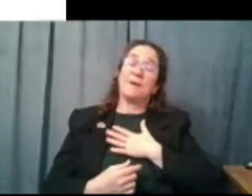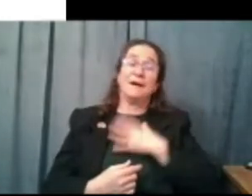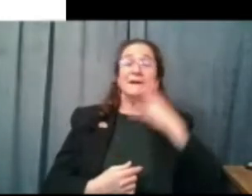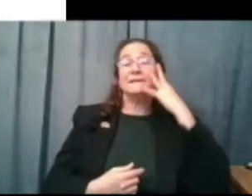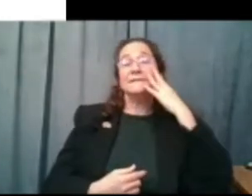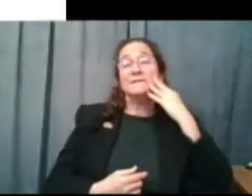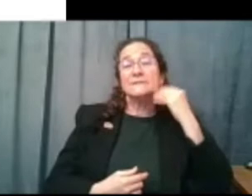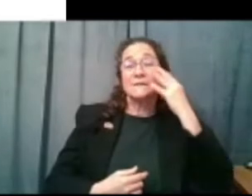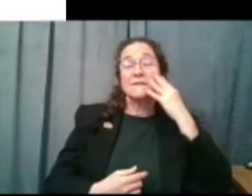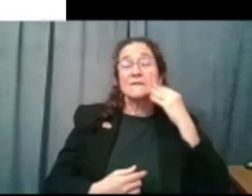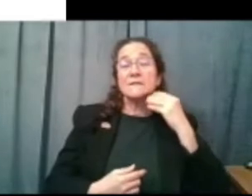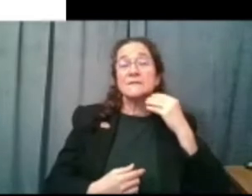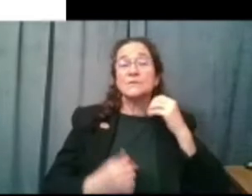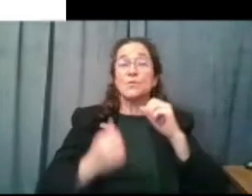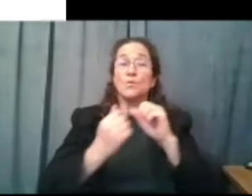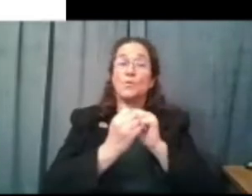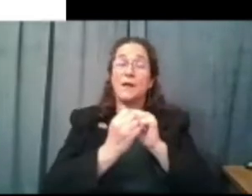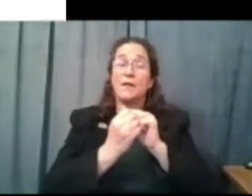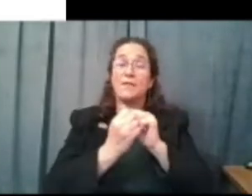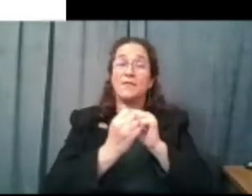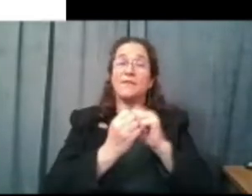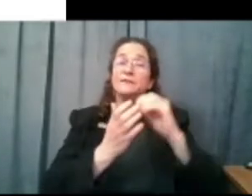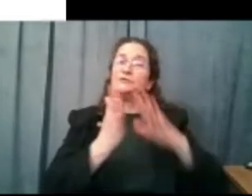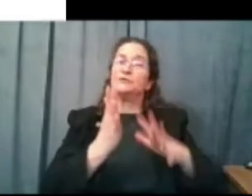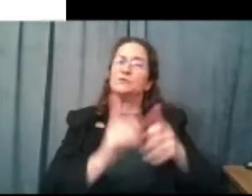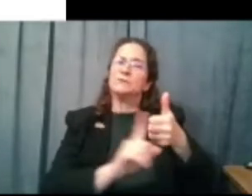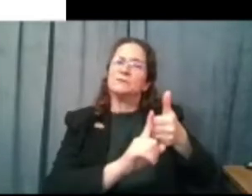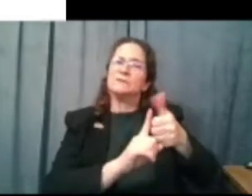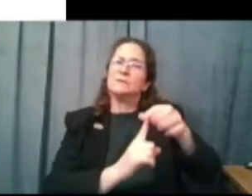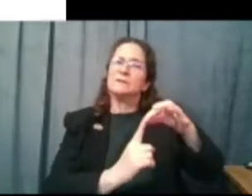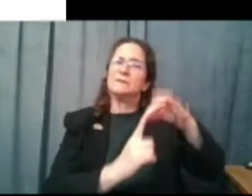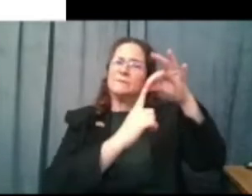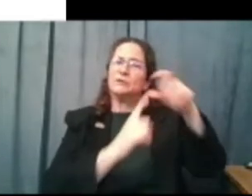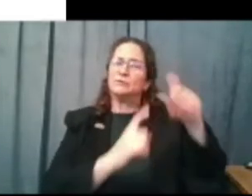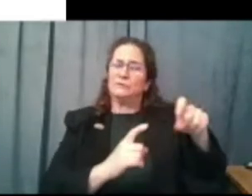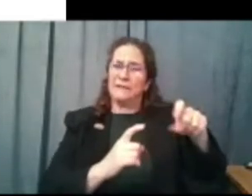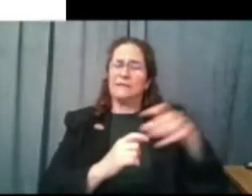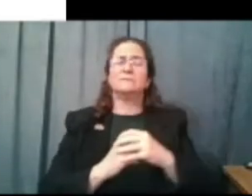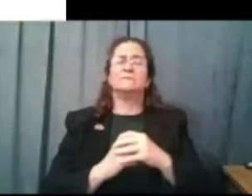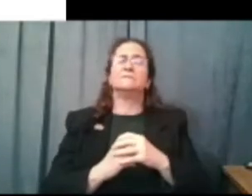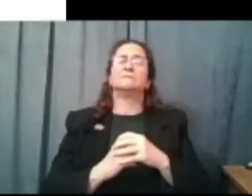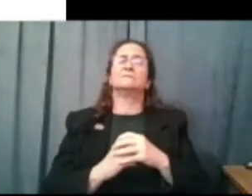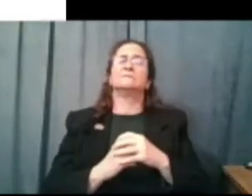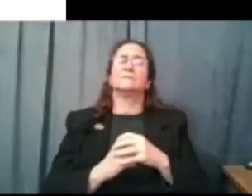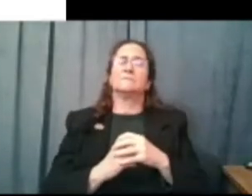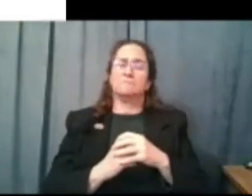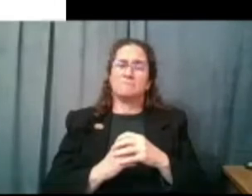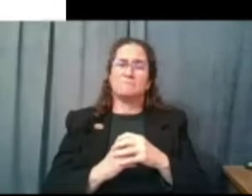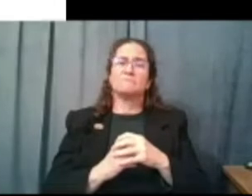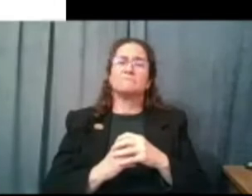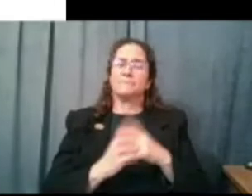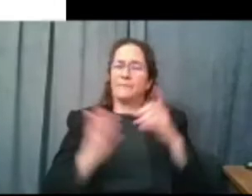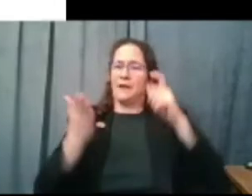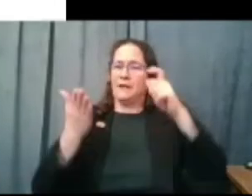with special, special needs students checklists are great,